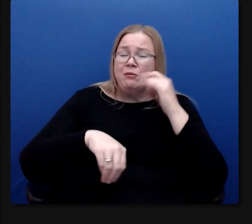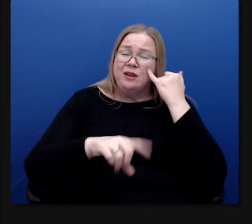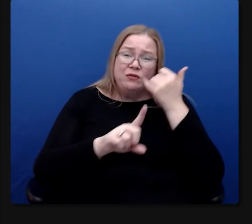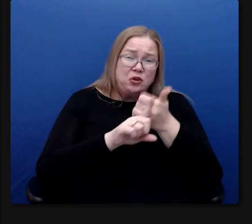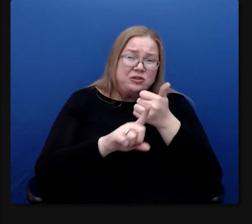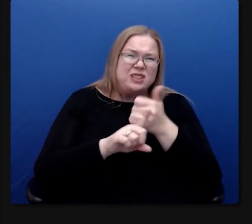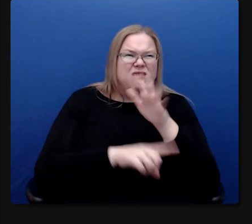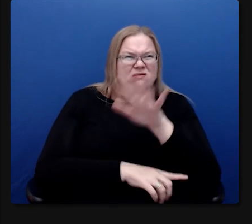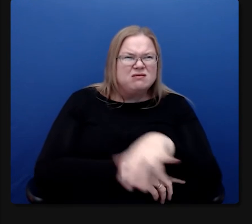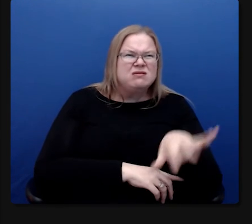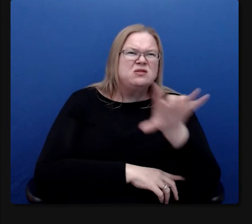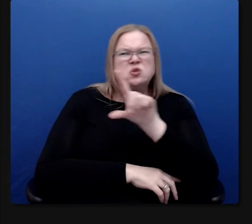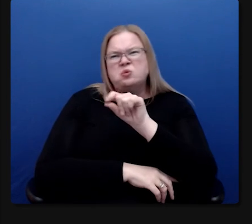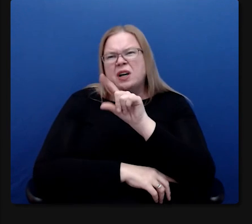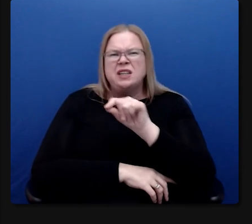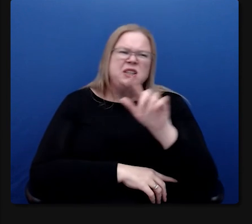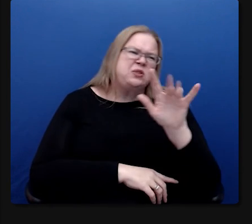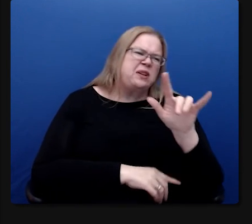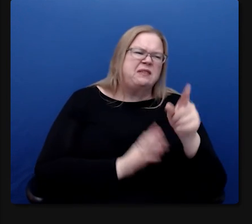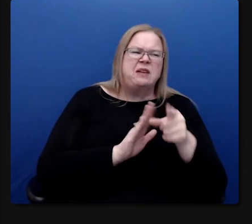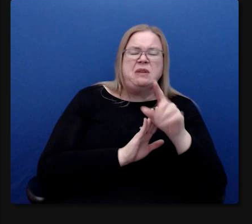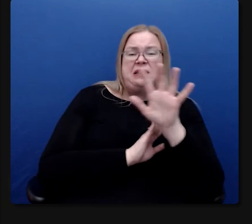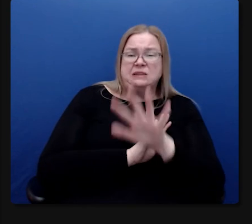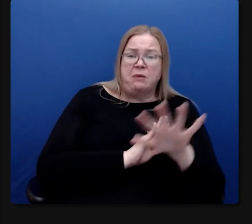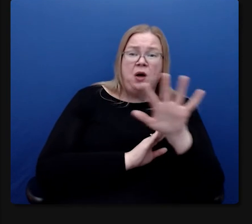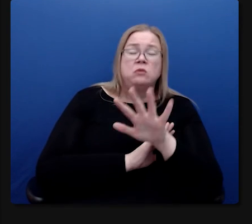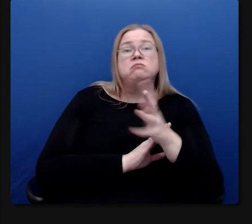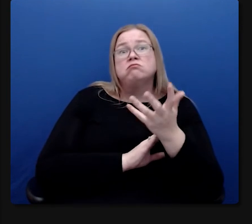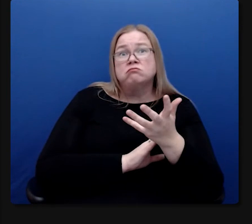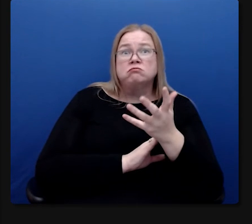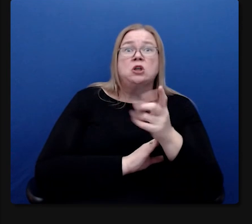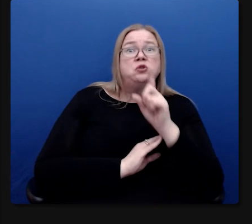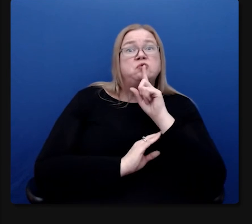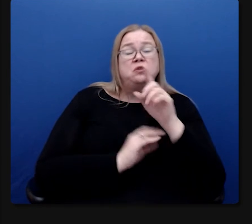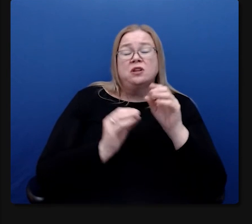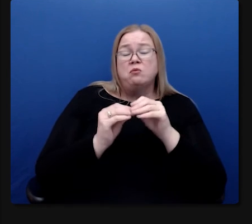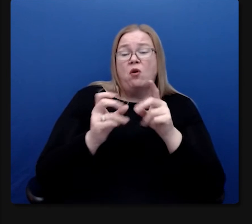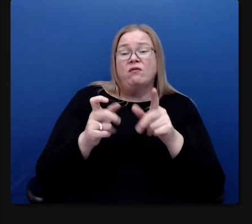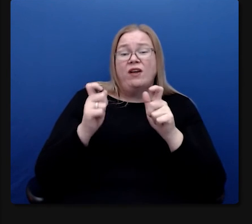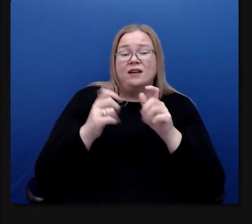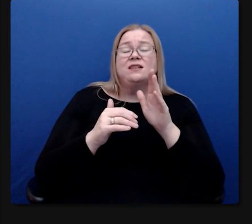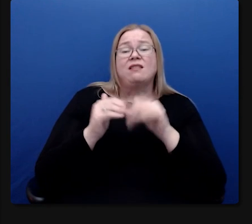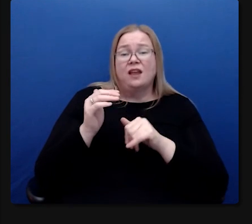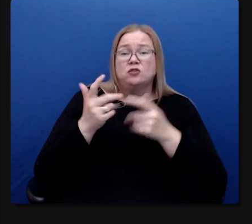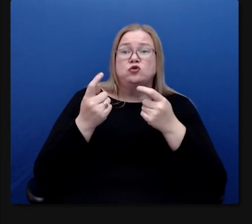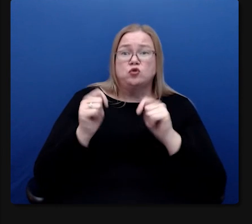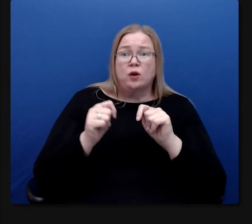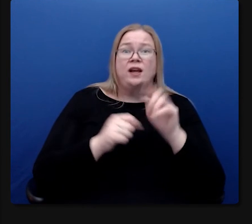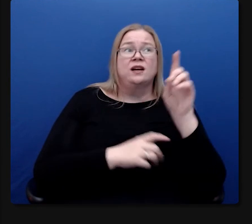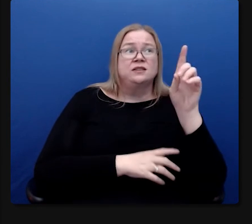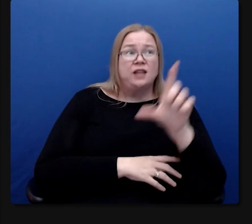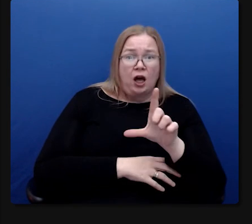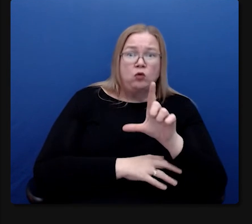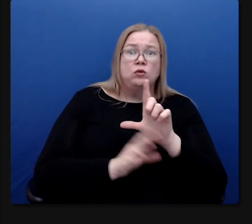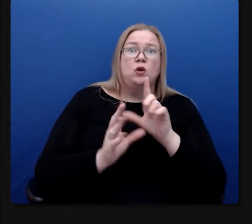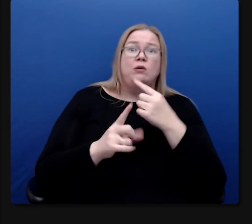if you were to do this yourself, is about between 20 and 25 minutes, which is significantly faster than trying to download